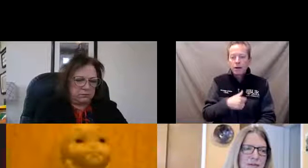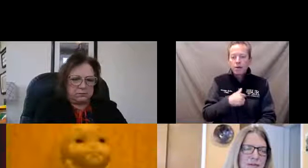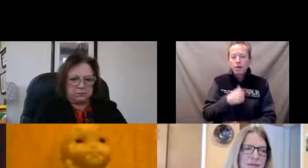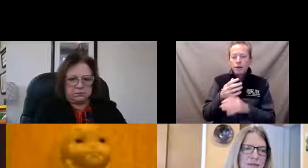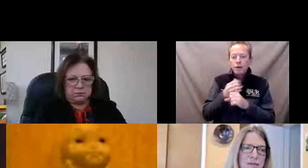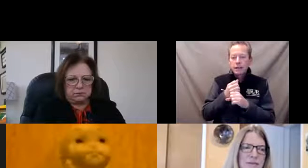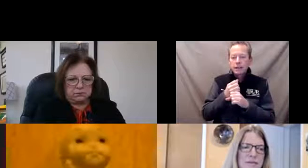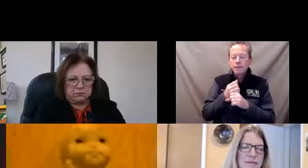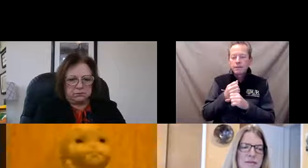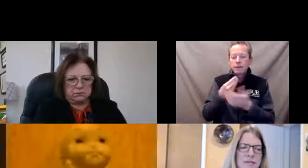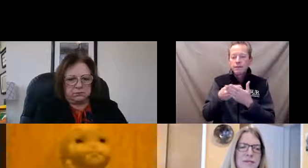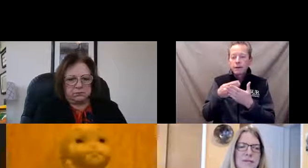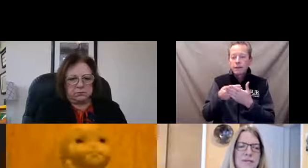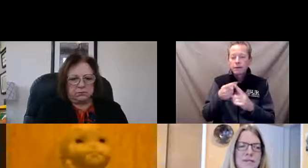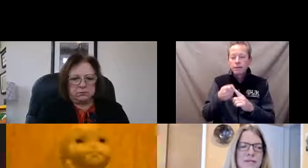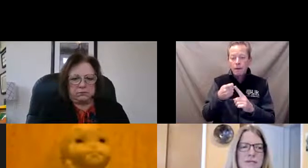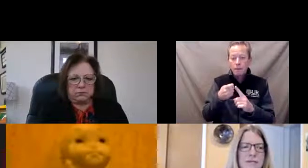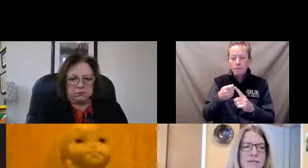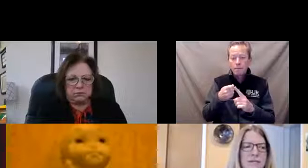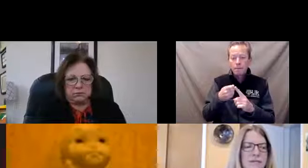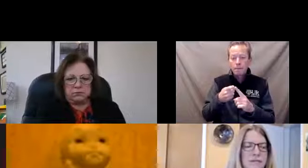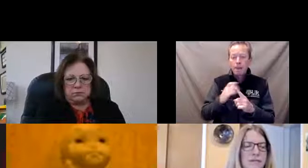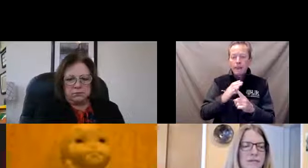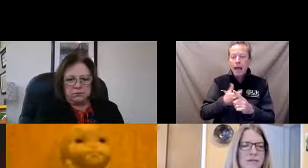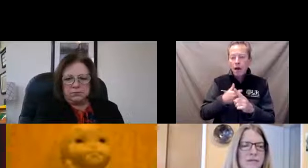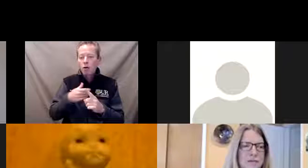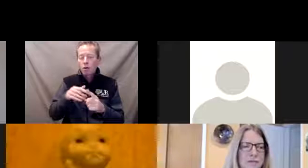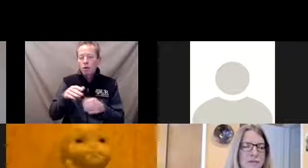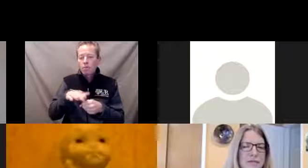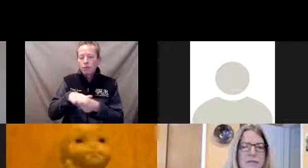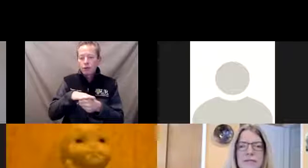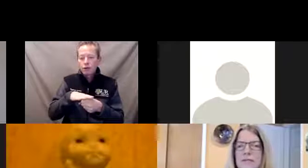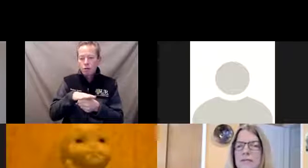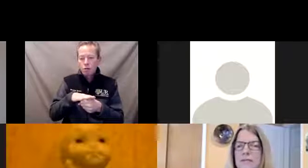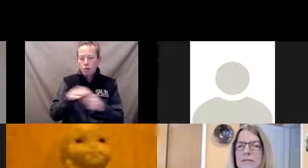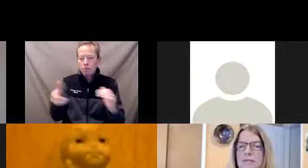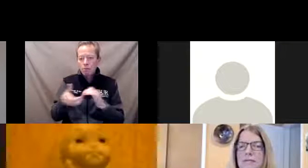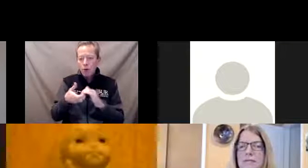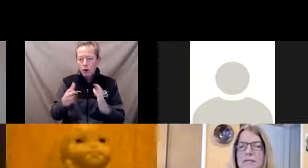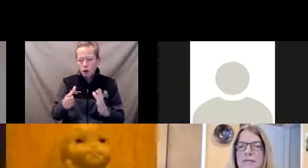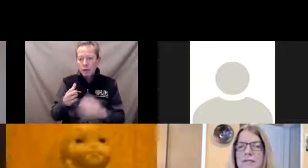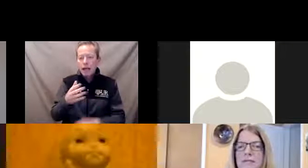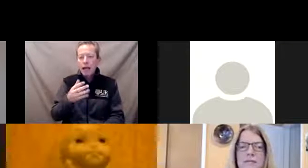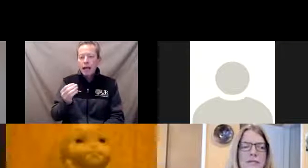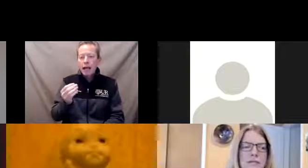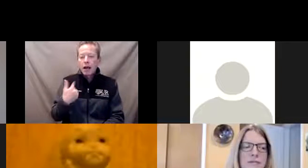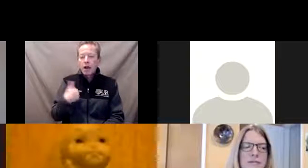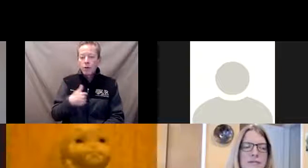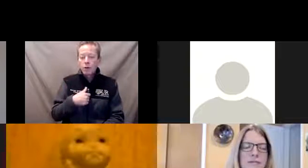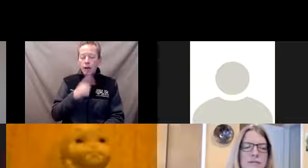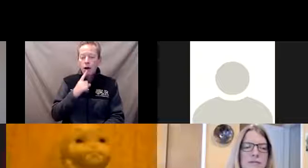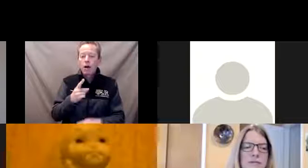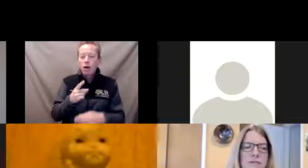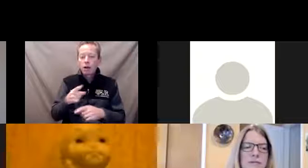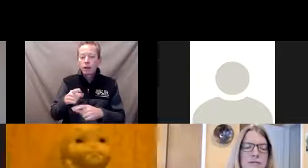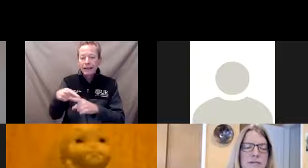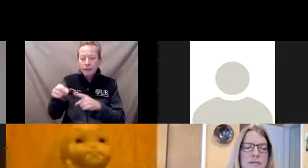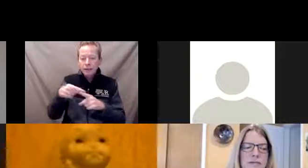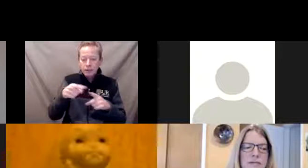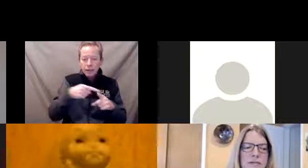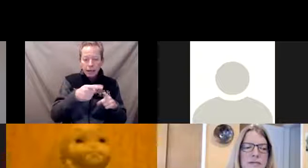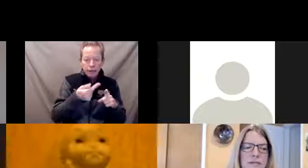funding from our provincial partners we are an interdisciplinary agency that serves individuals